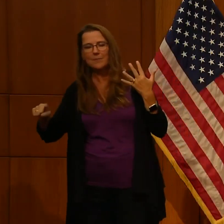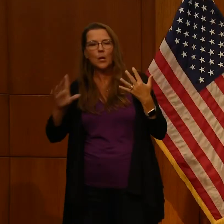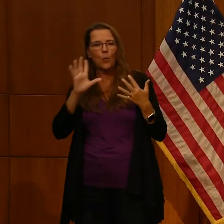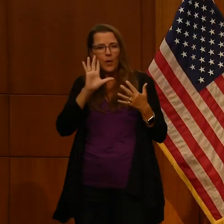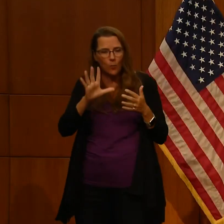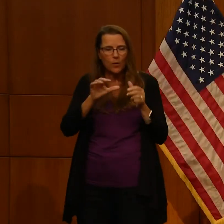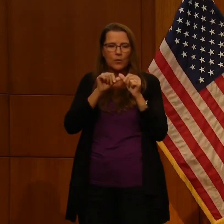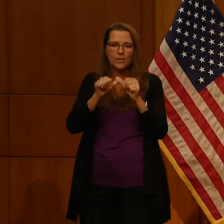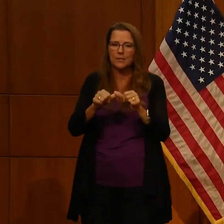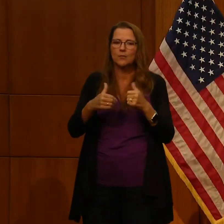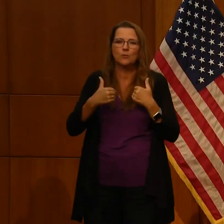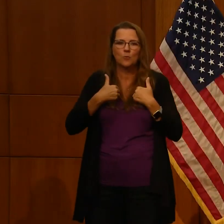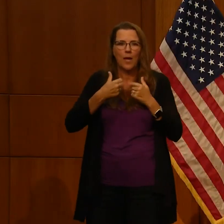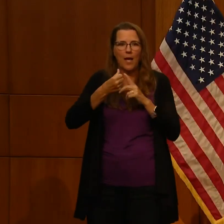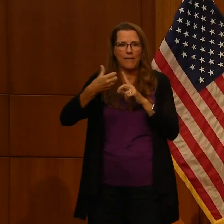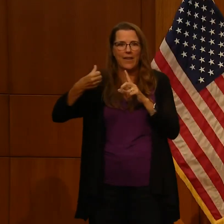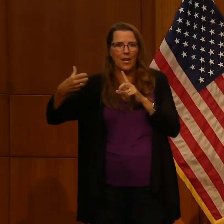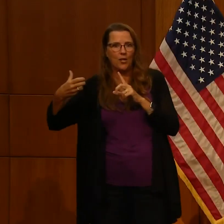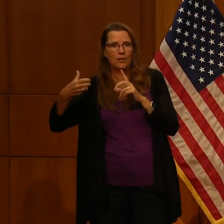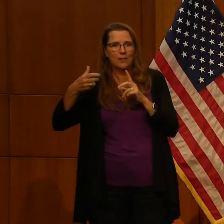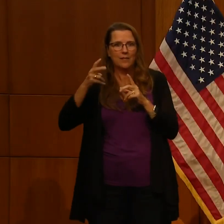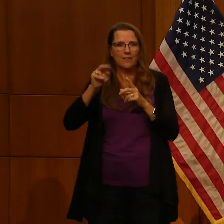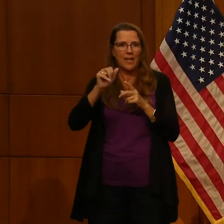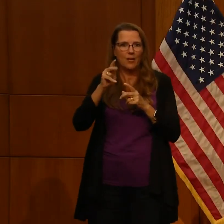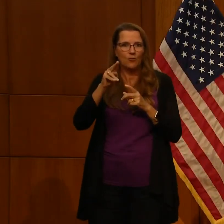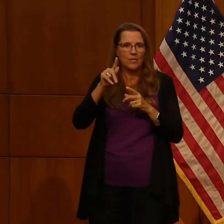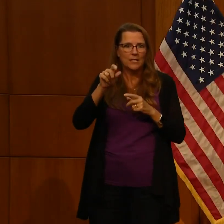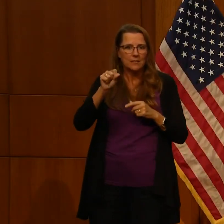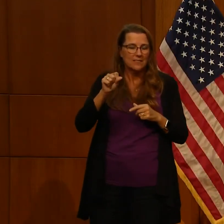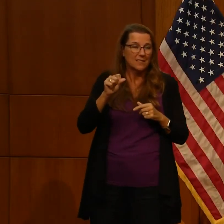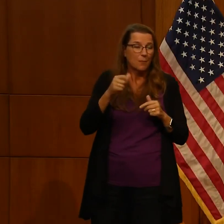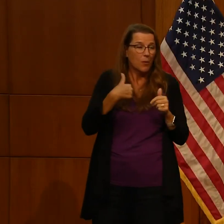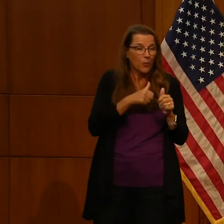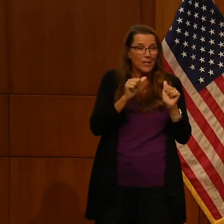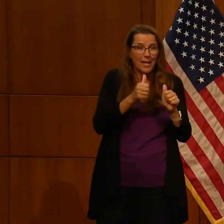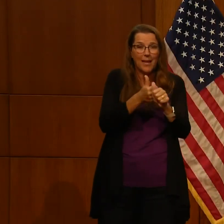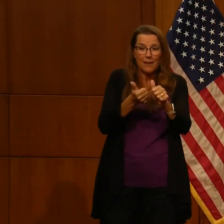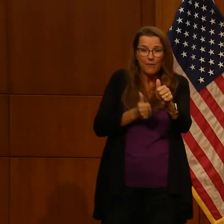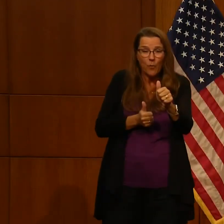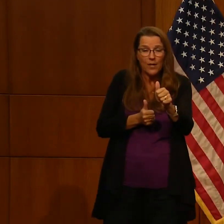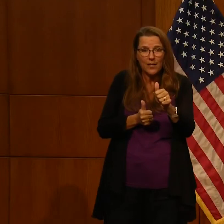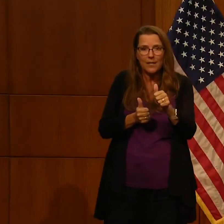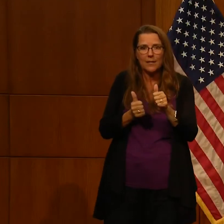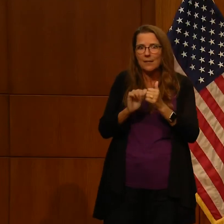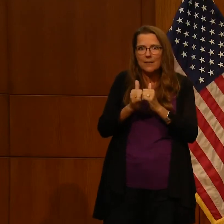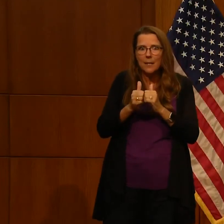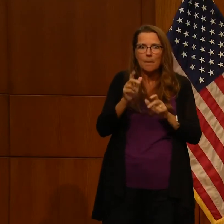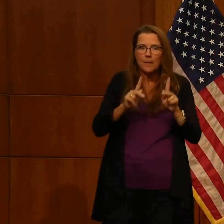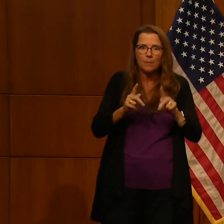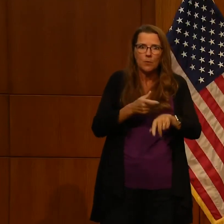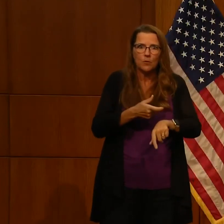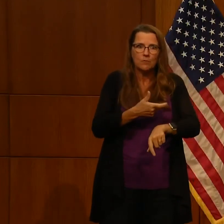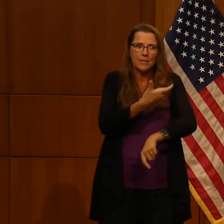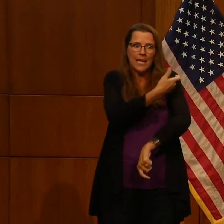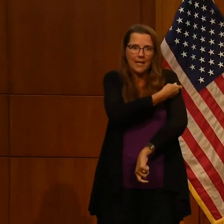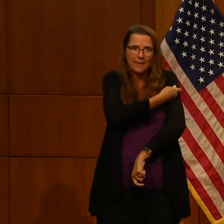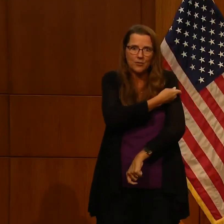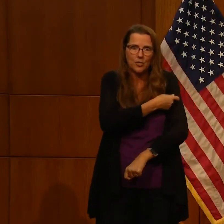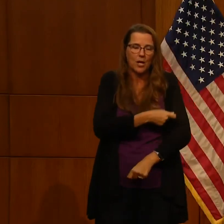FOX, TRY TO GO RIGHT DOWN THE ALPHABET. WE'RE GOING TO CONTINUE TO HAVE VARIANTS AND